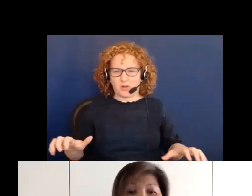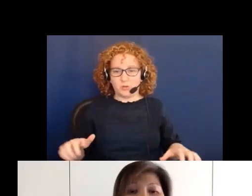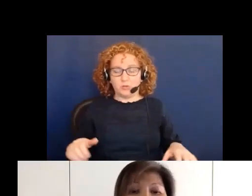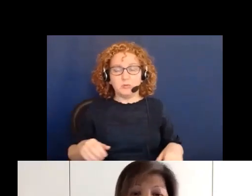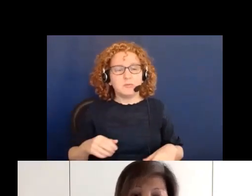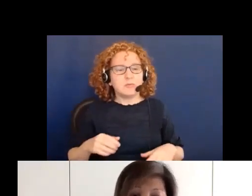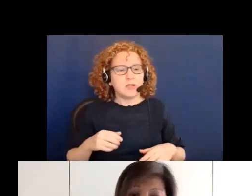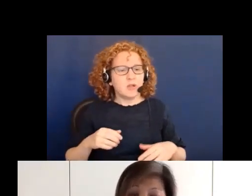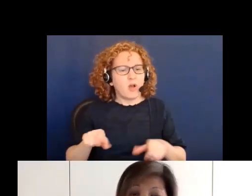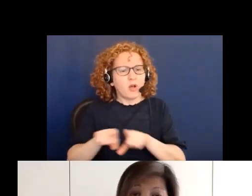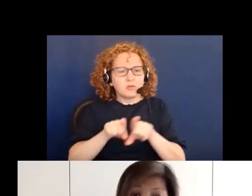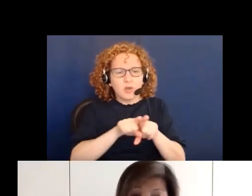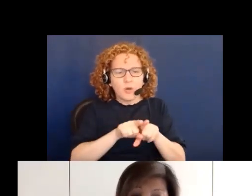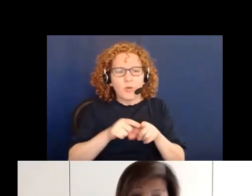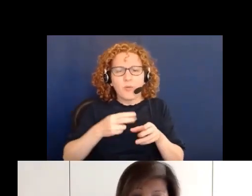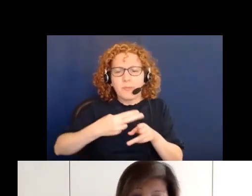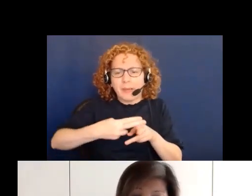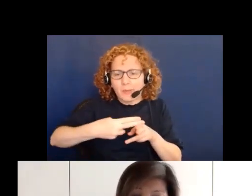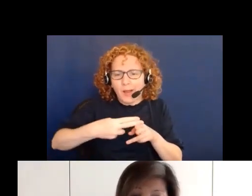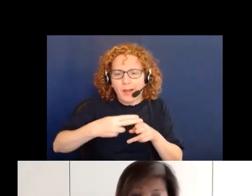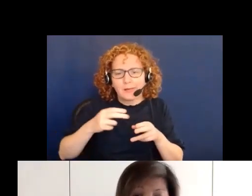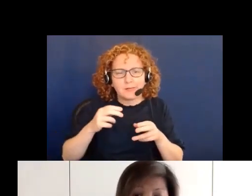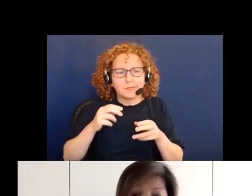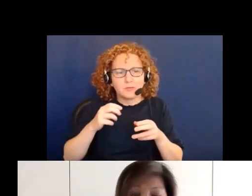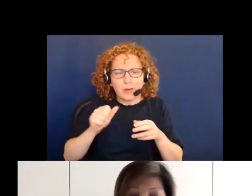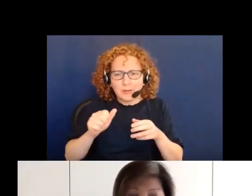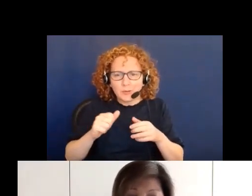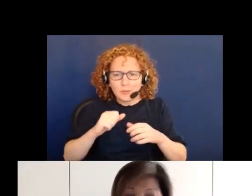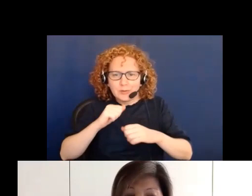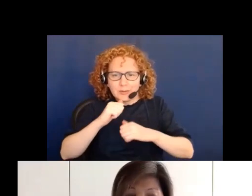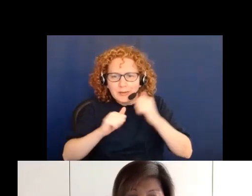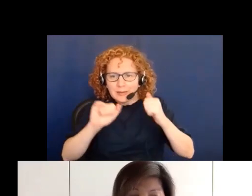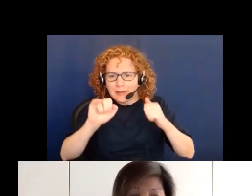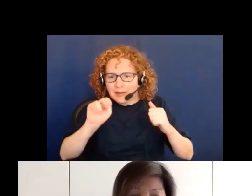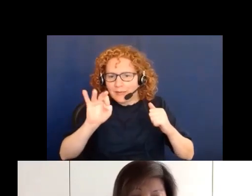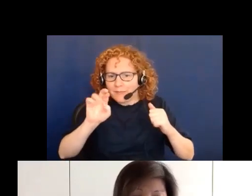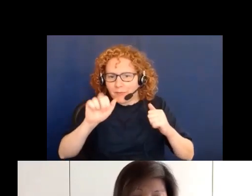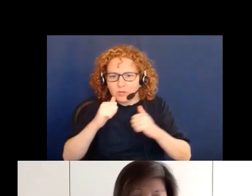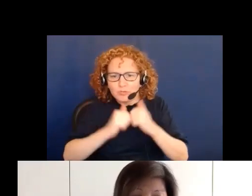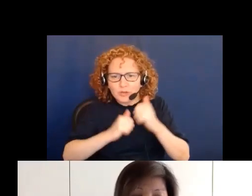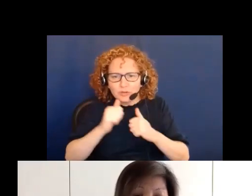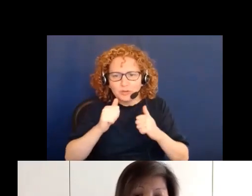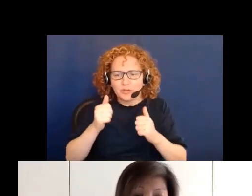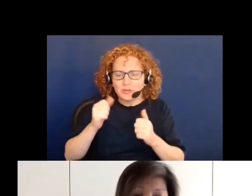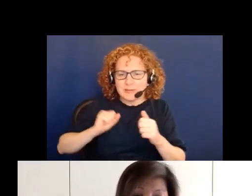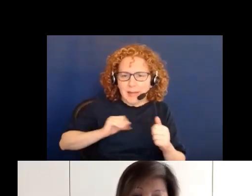on ensuring institutional infrastructure including technology staffing and funding are in place to